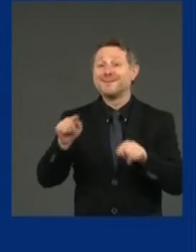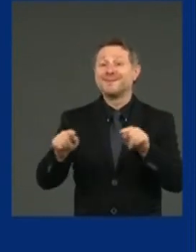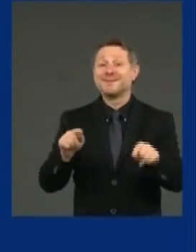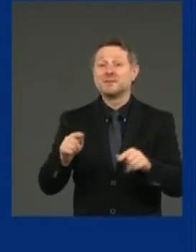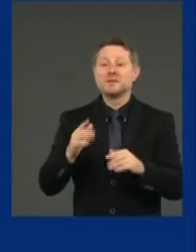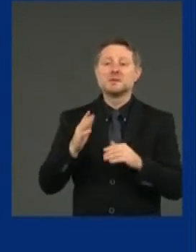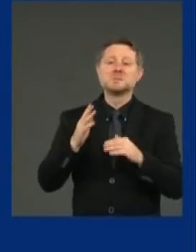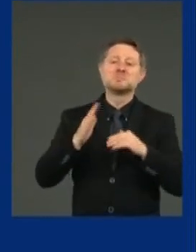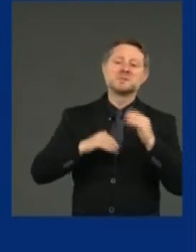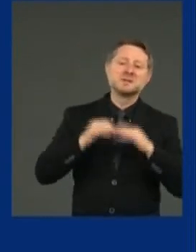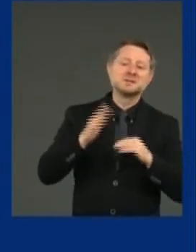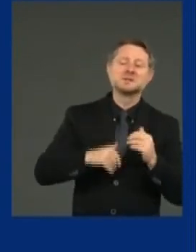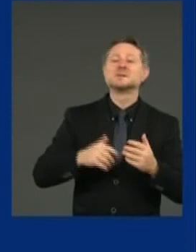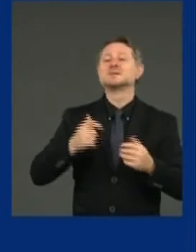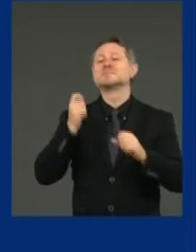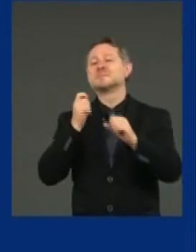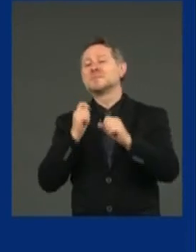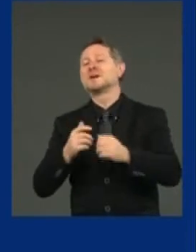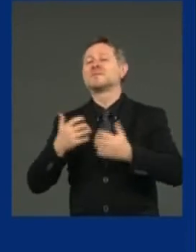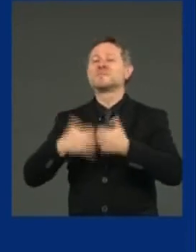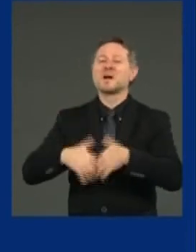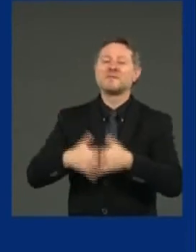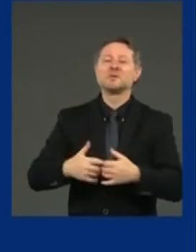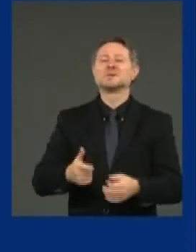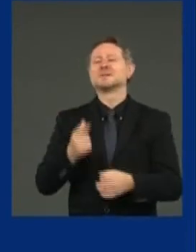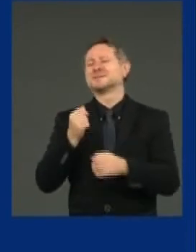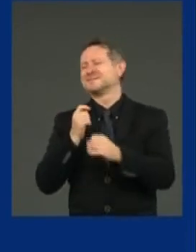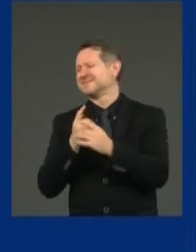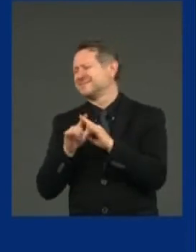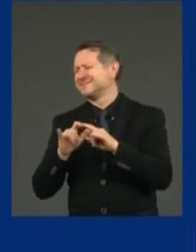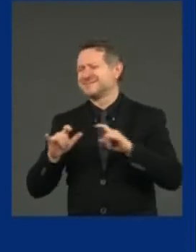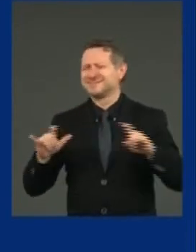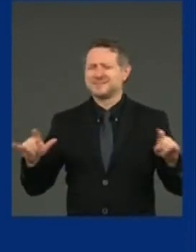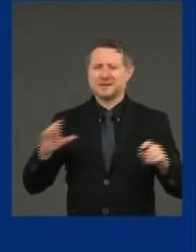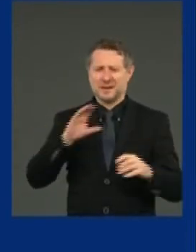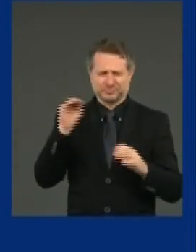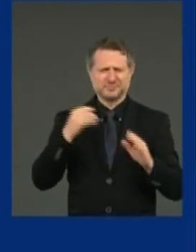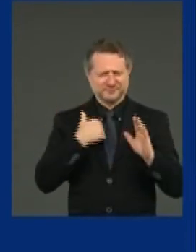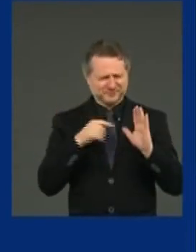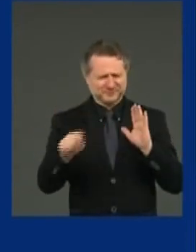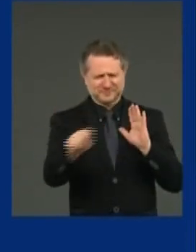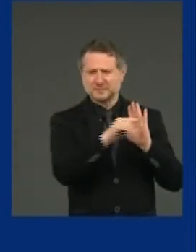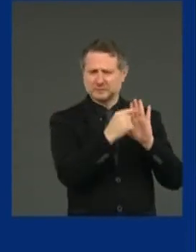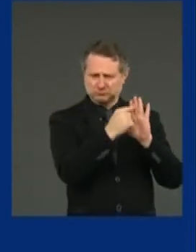WE TALK ABOUT REOPENING AND CONTRACTING AND AGRICULTURE AND FISHING AND MANUFACTURING AND